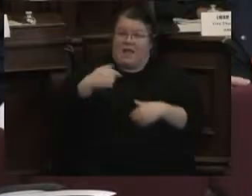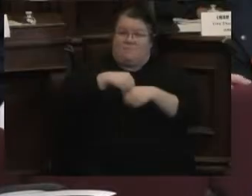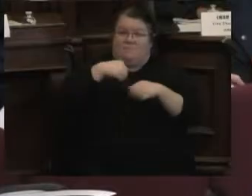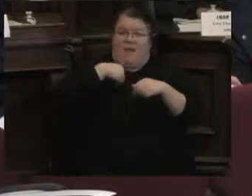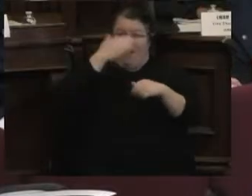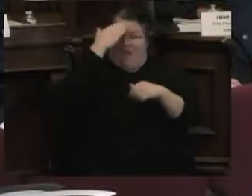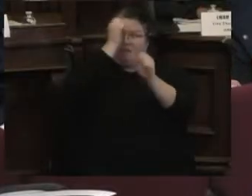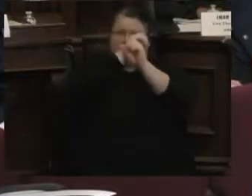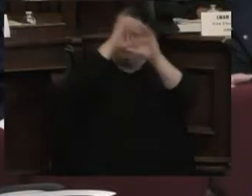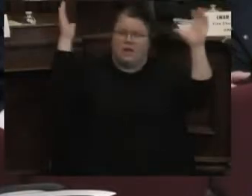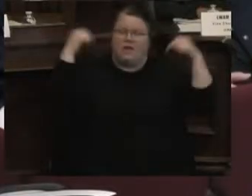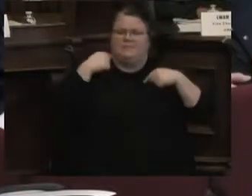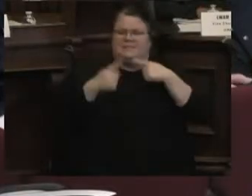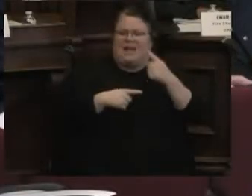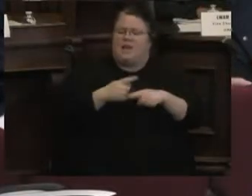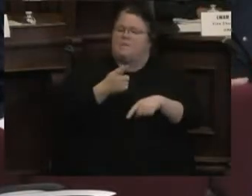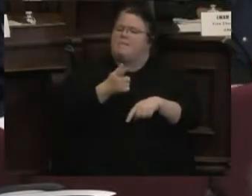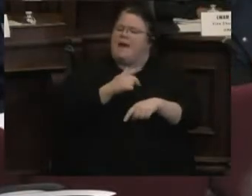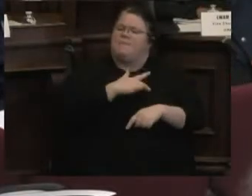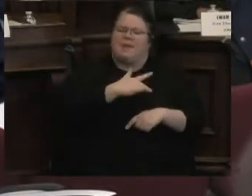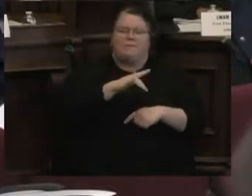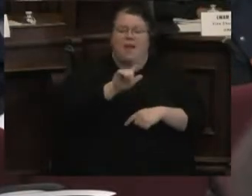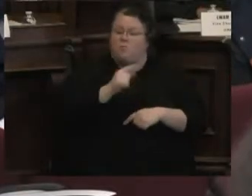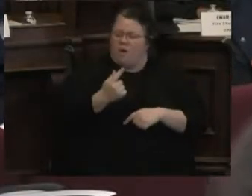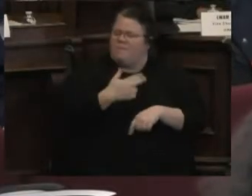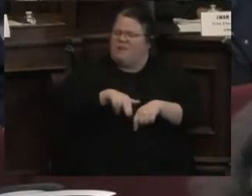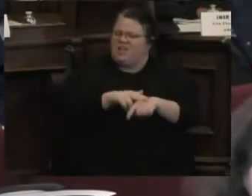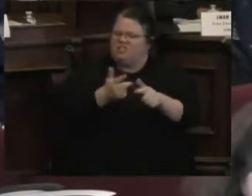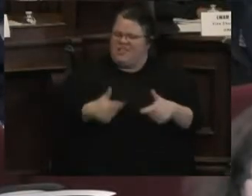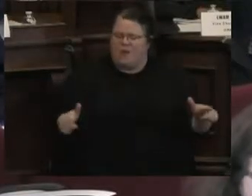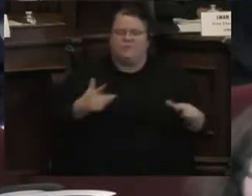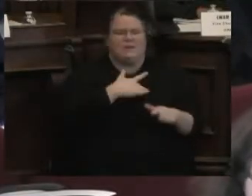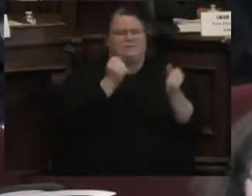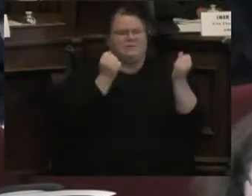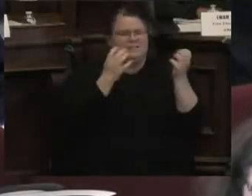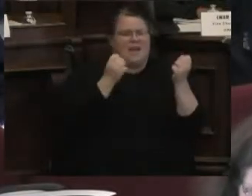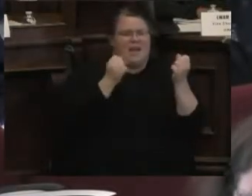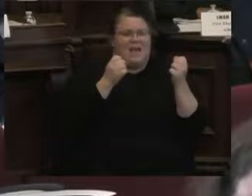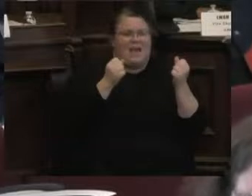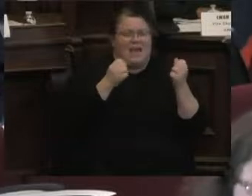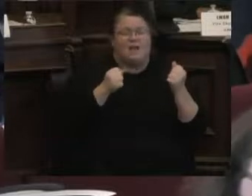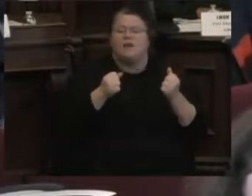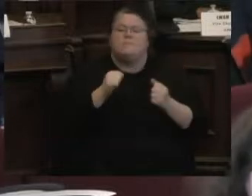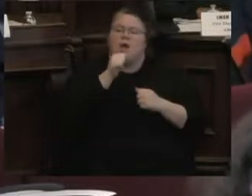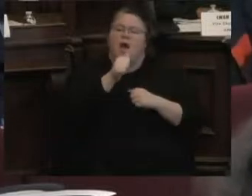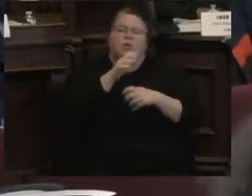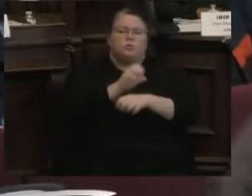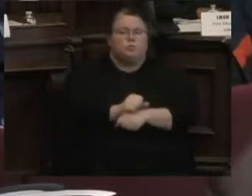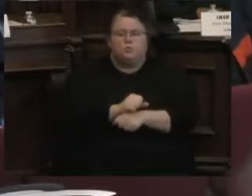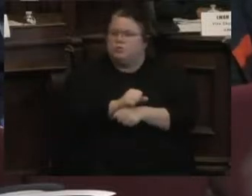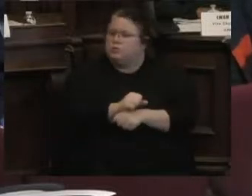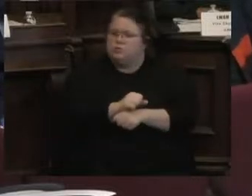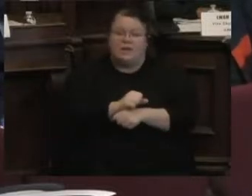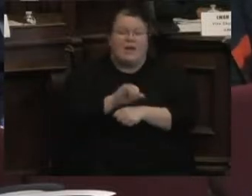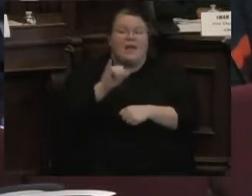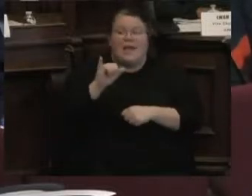crossed. And that's because I'm actively signing in my head. ASL has become my native